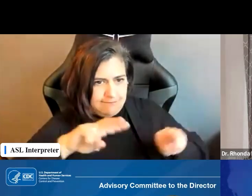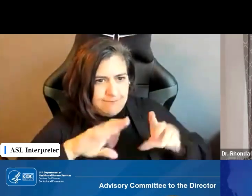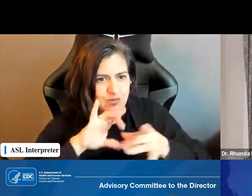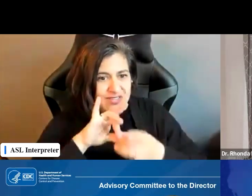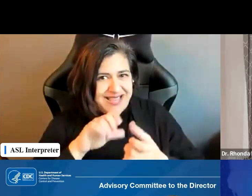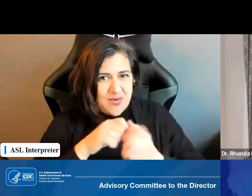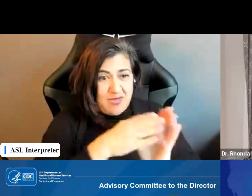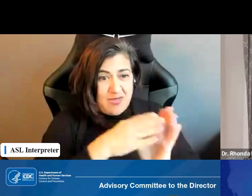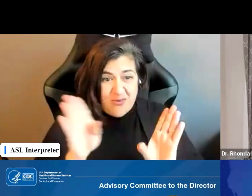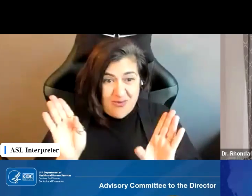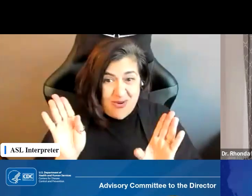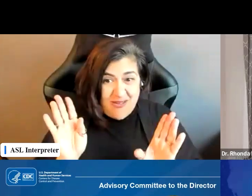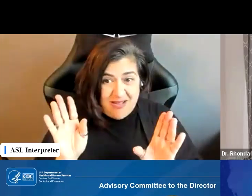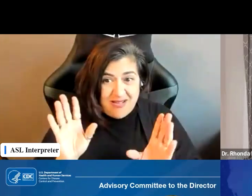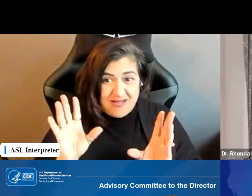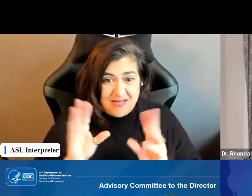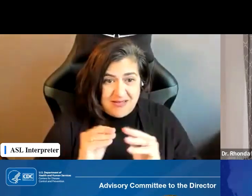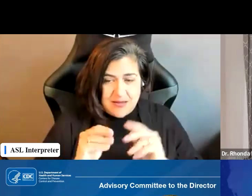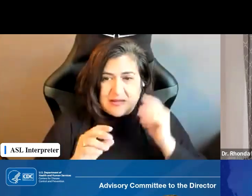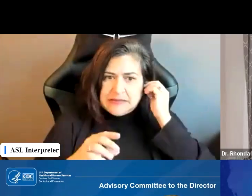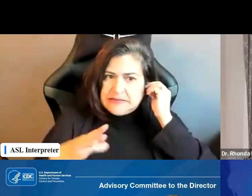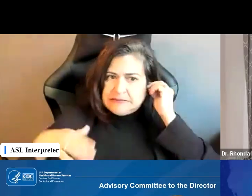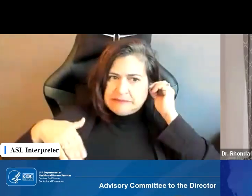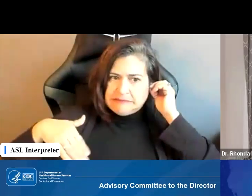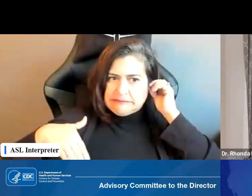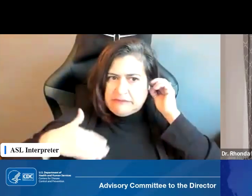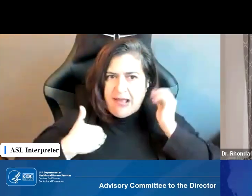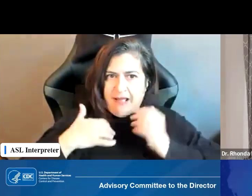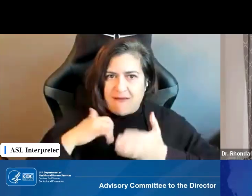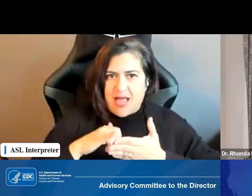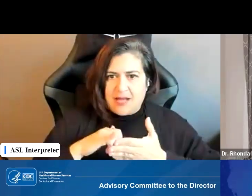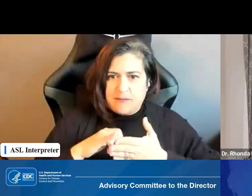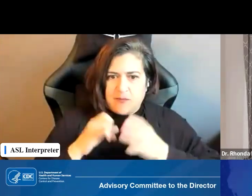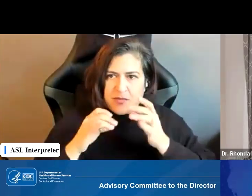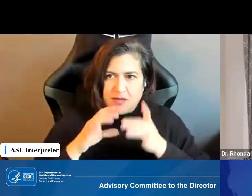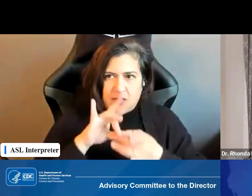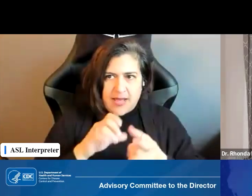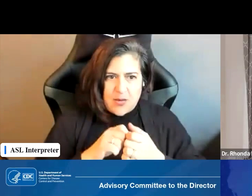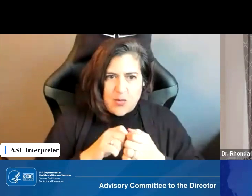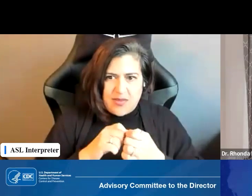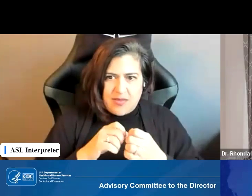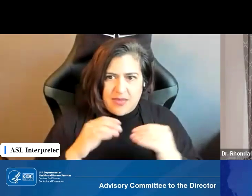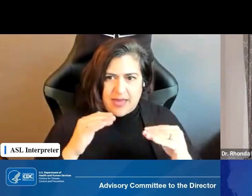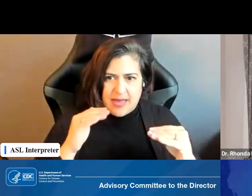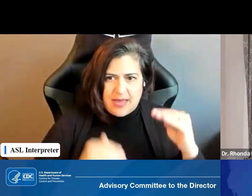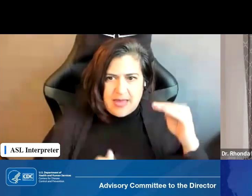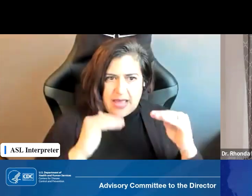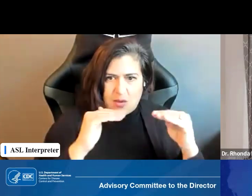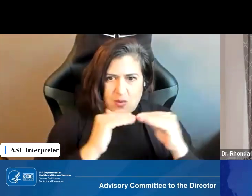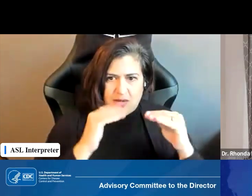We don't have individual performance measures around equity for everybody's.